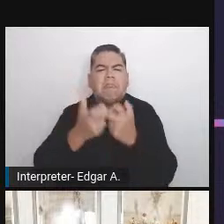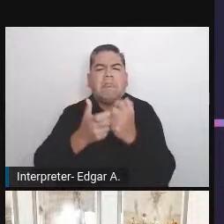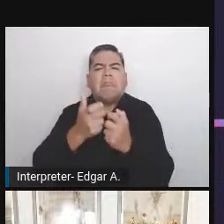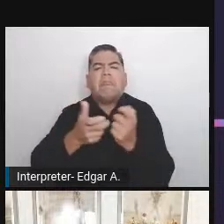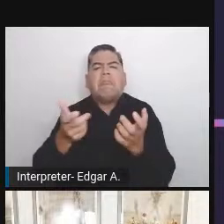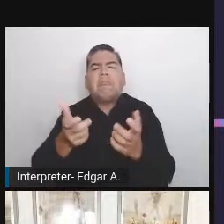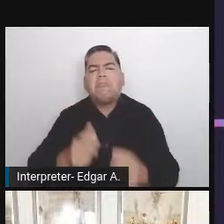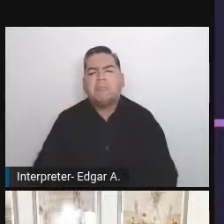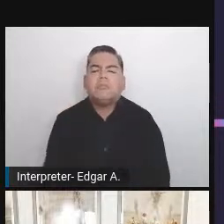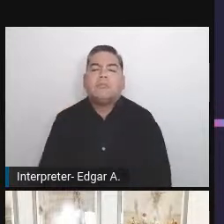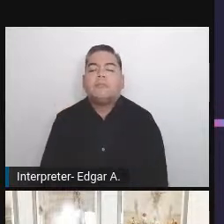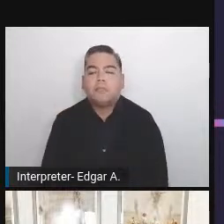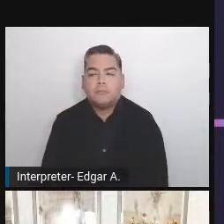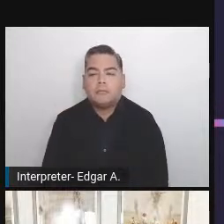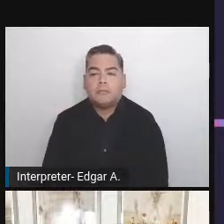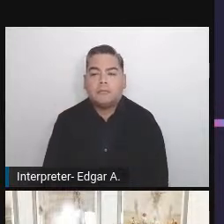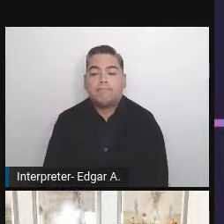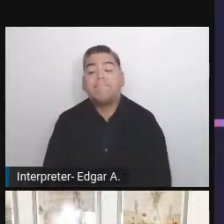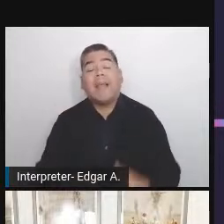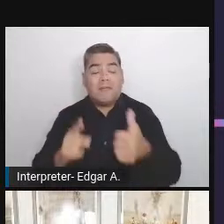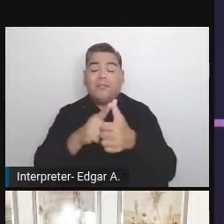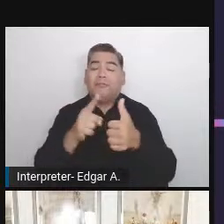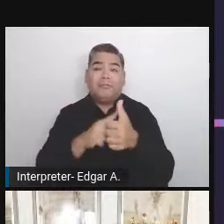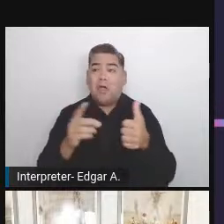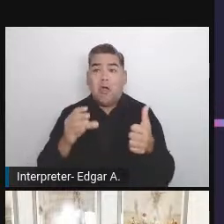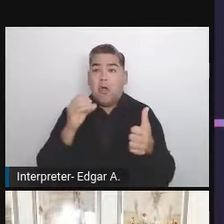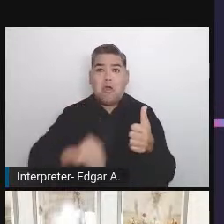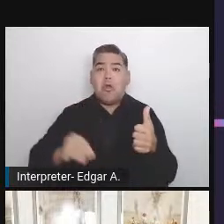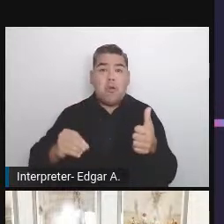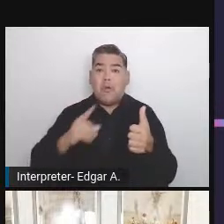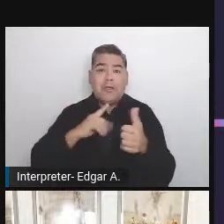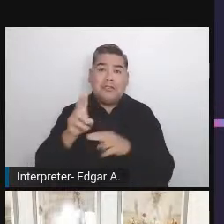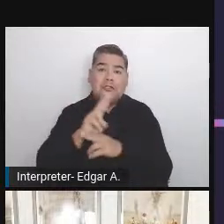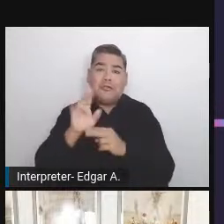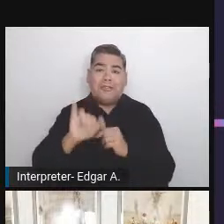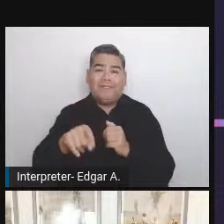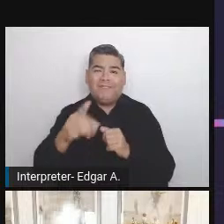What are the problems? First of all no one is using it.